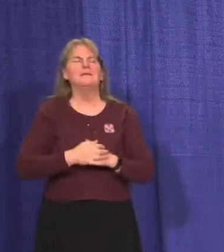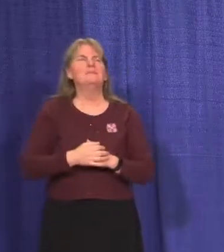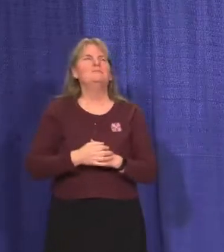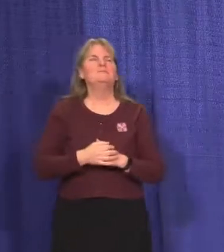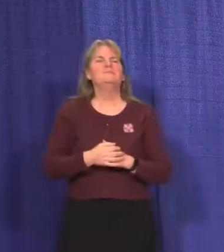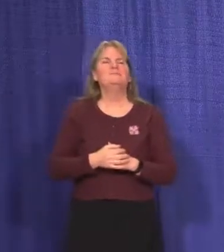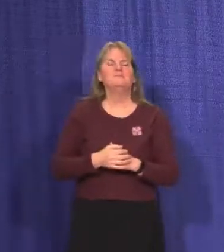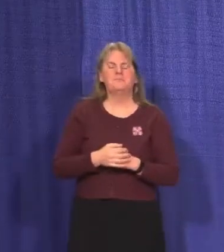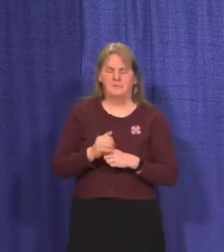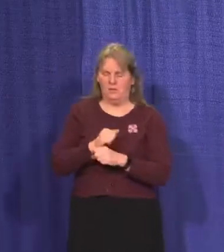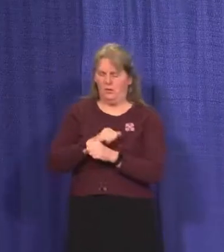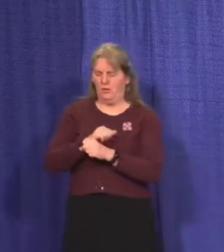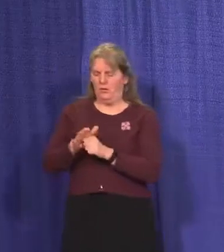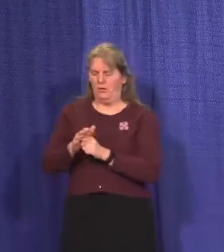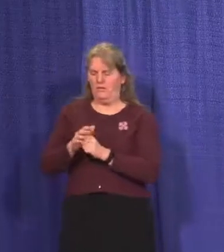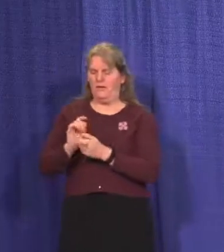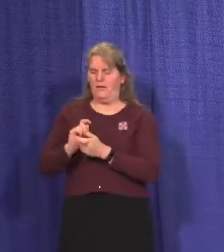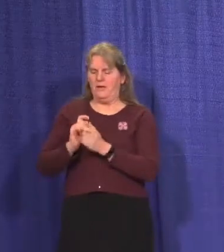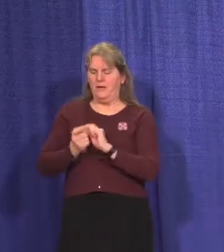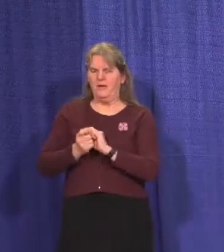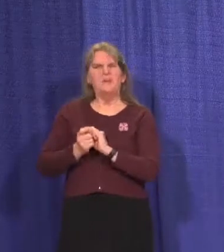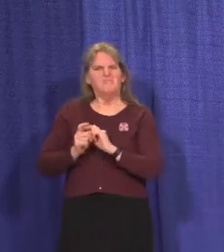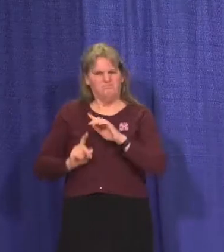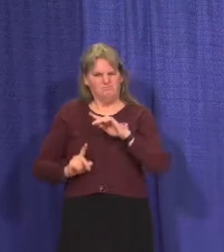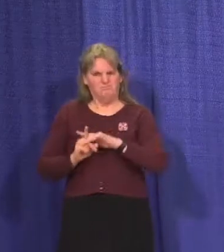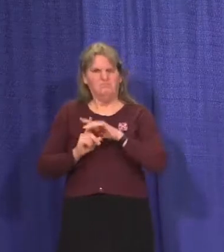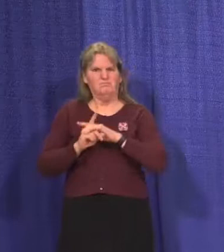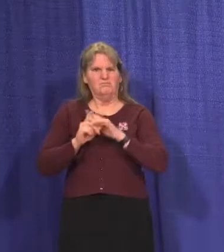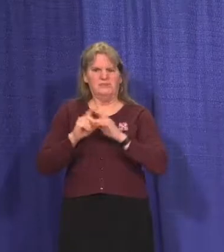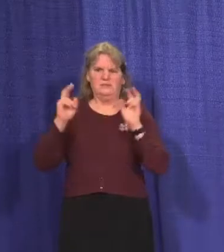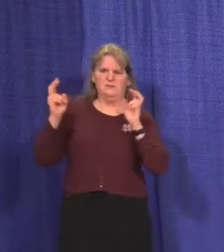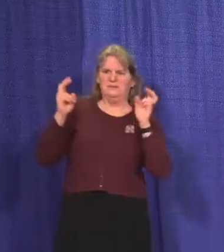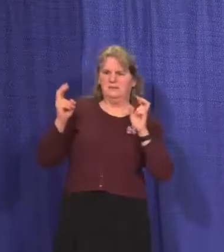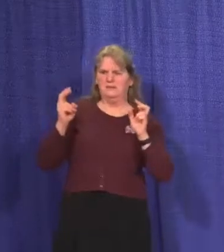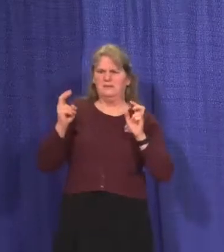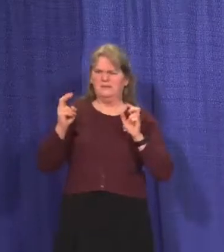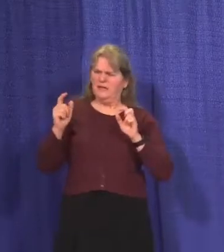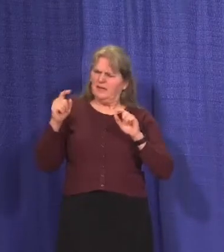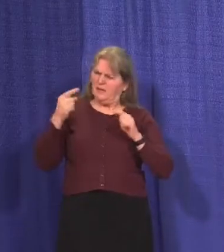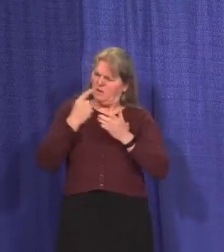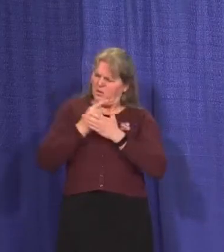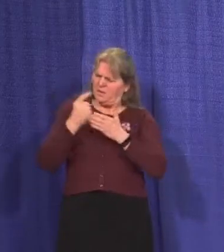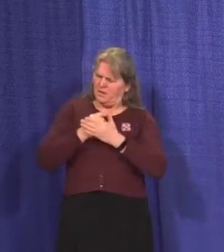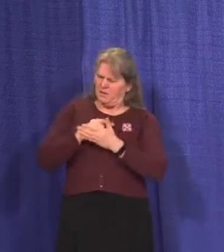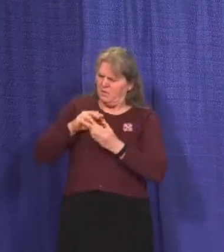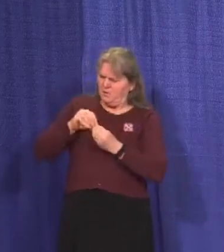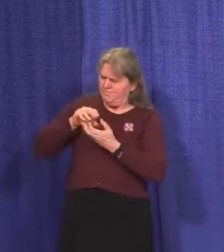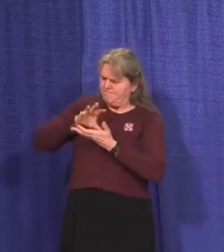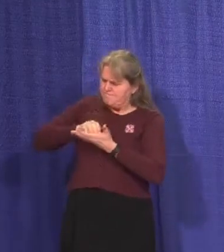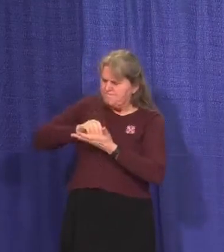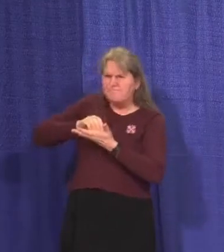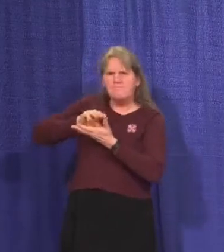of conversation and week by week we continue to learn more. Israel's experience but the